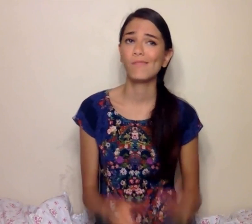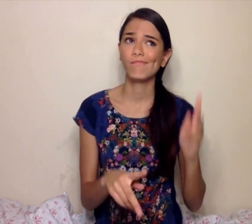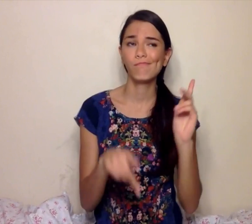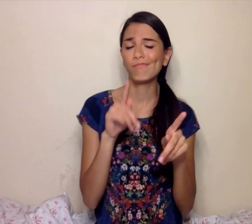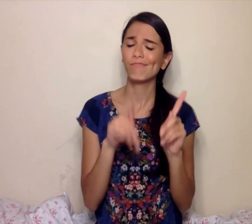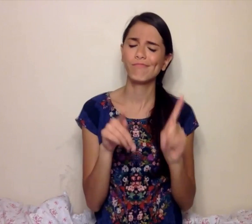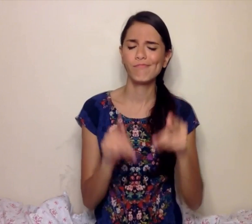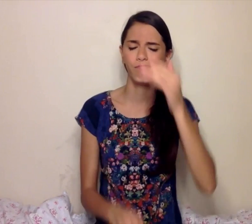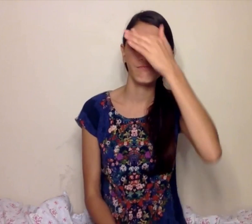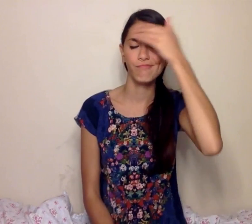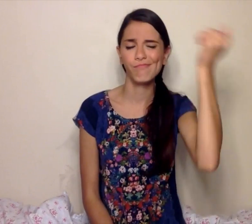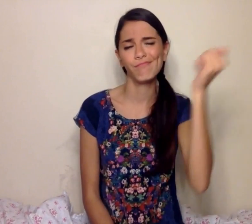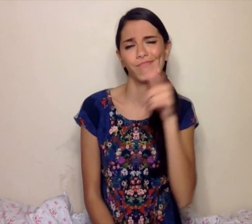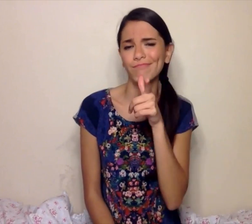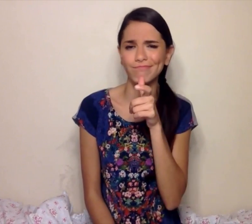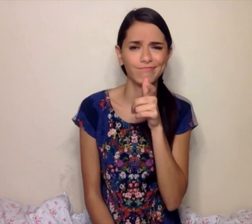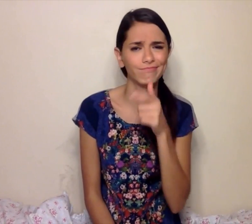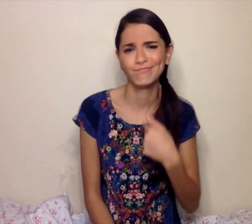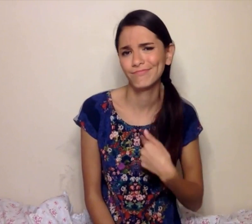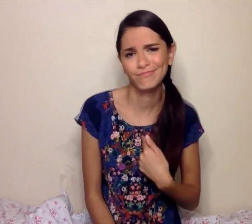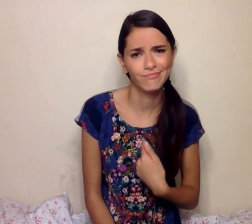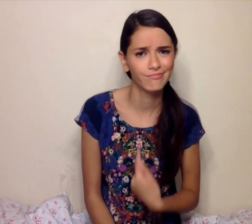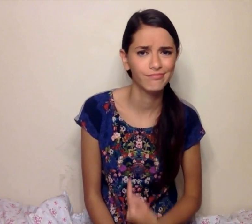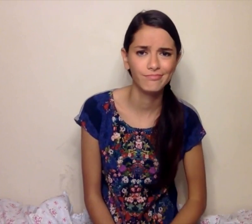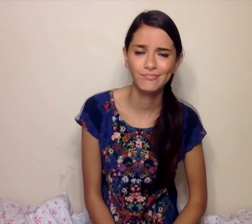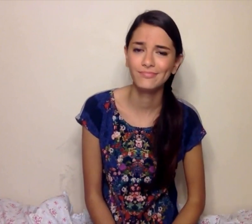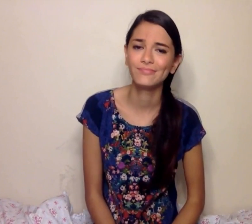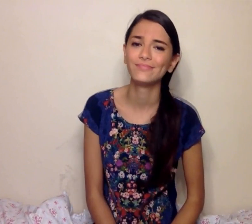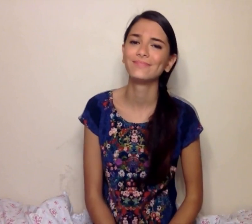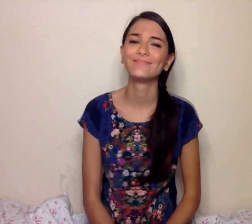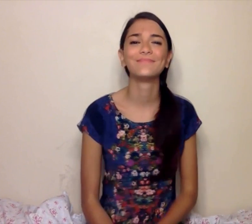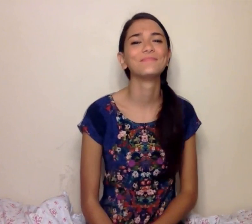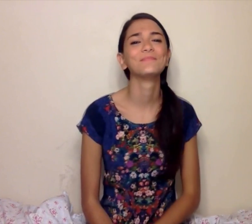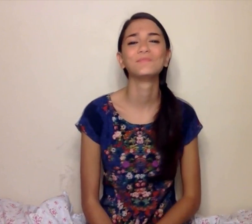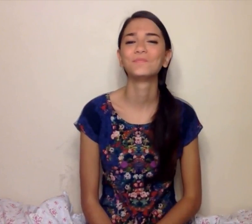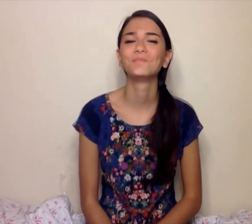And the crowds don't remember my name